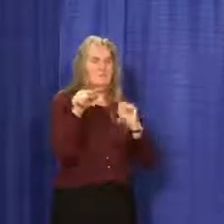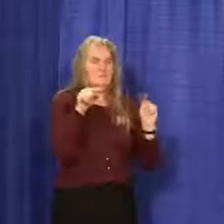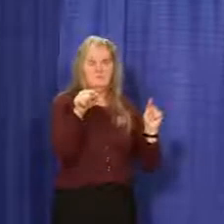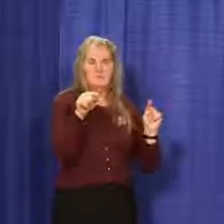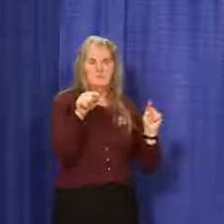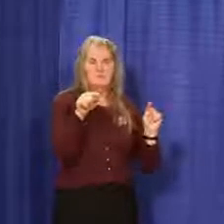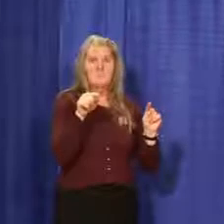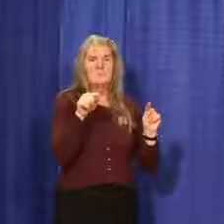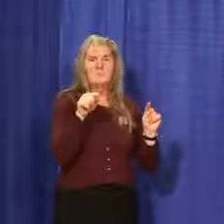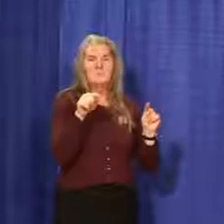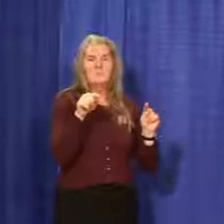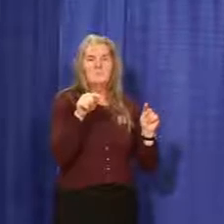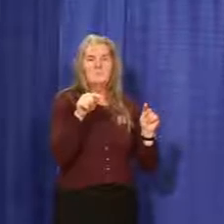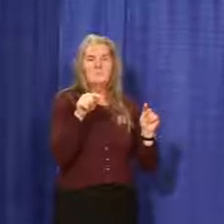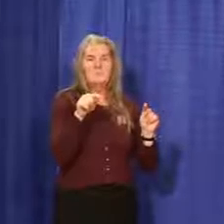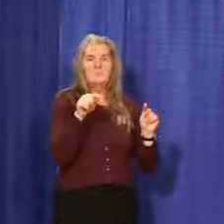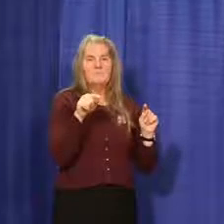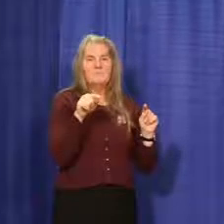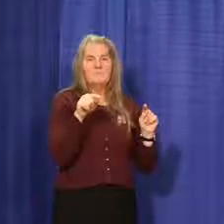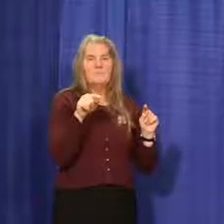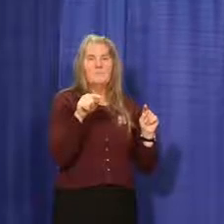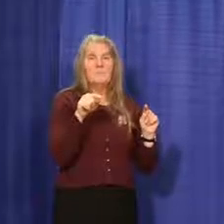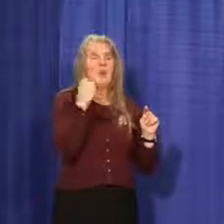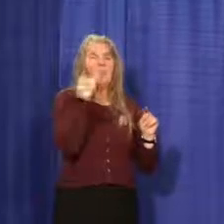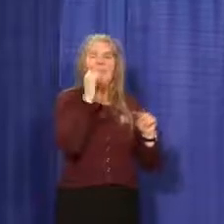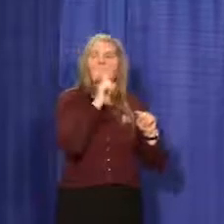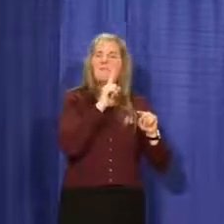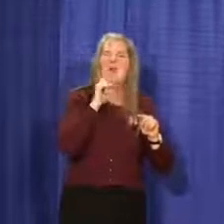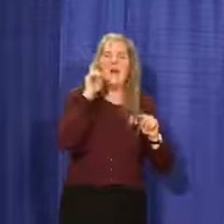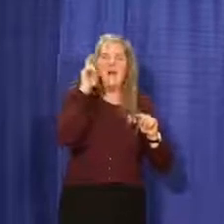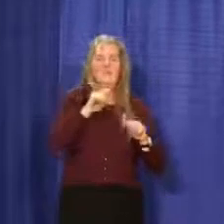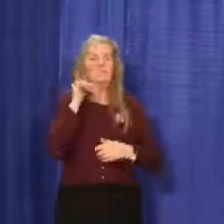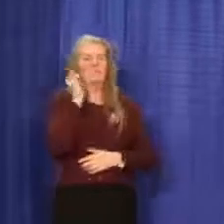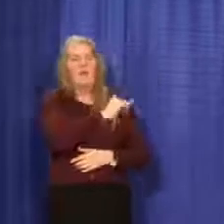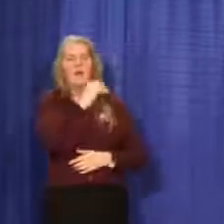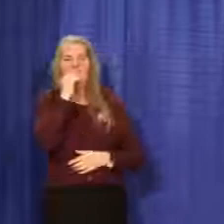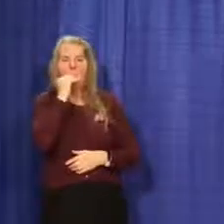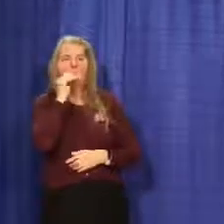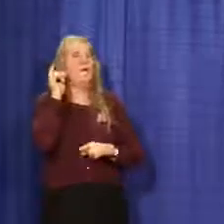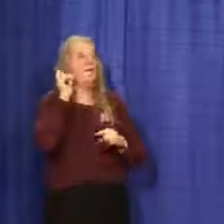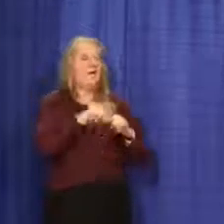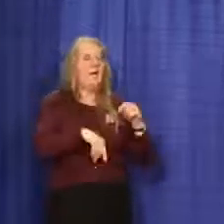the clinic, if they cannot leave their residents to receive a flu